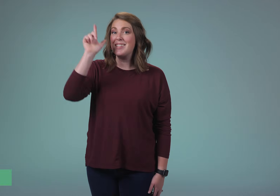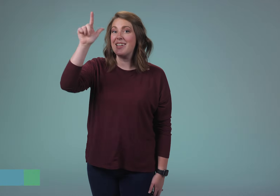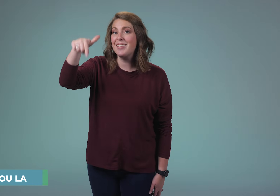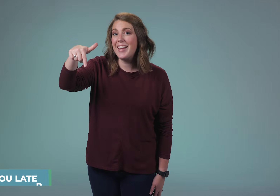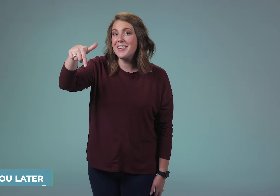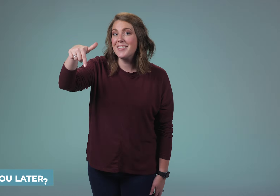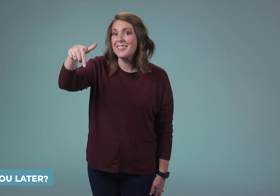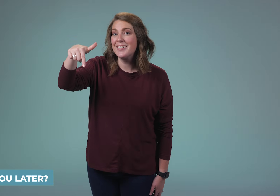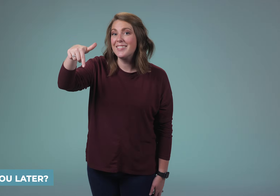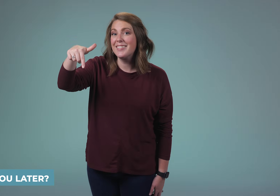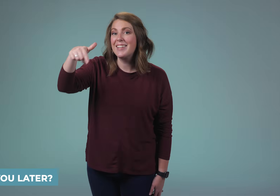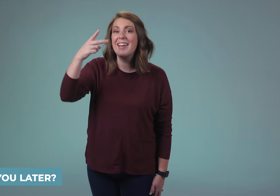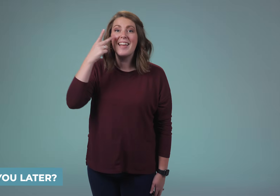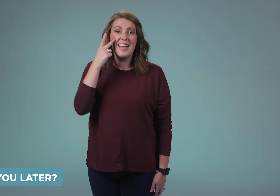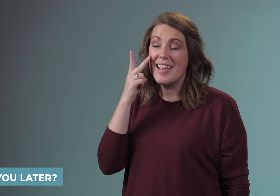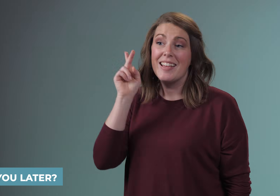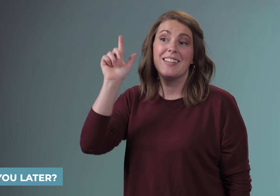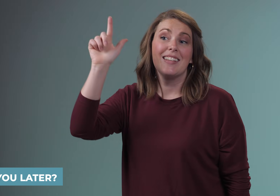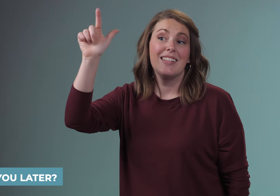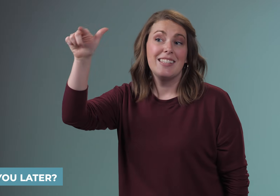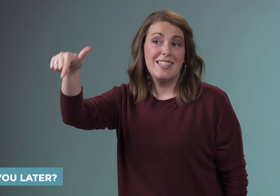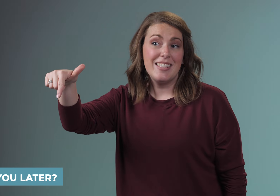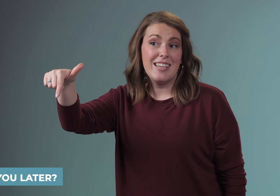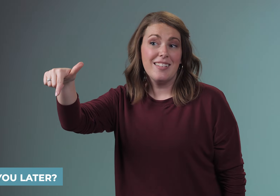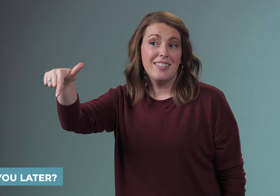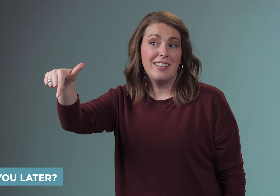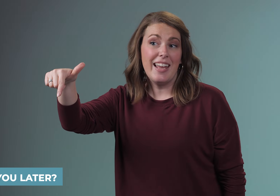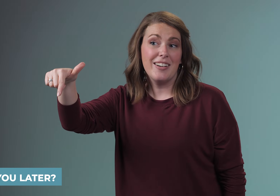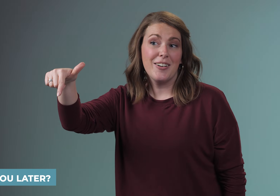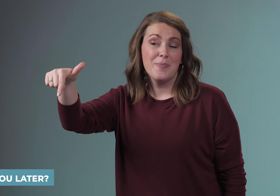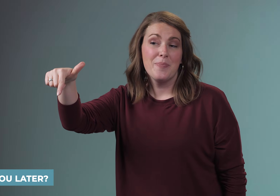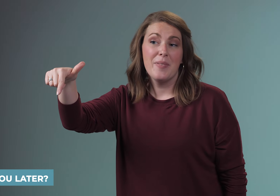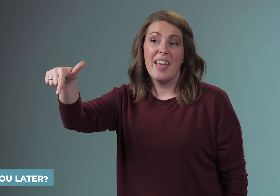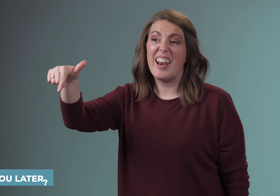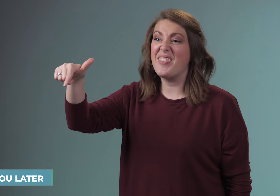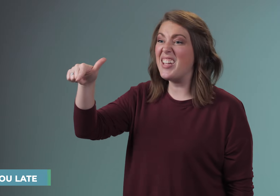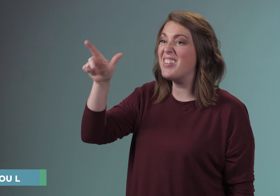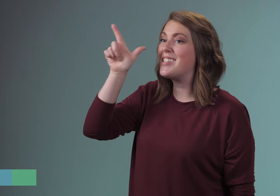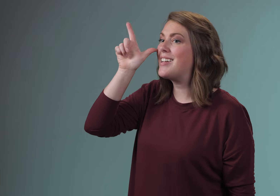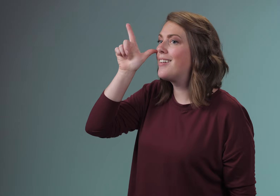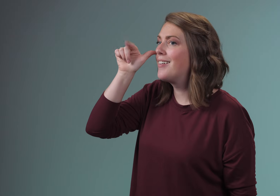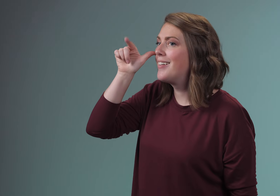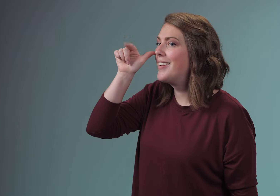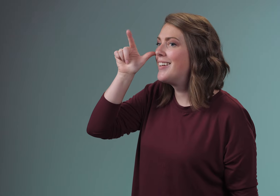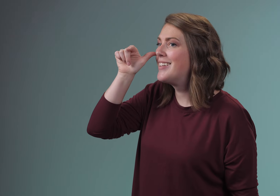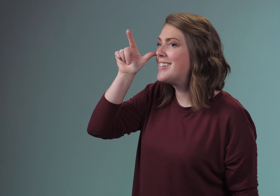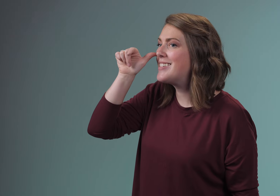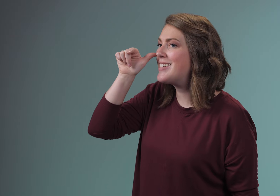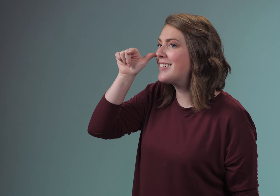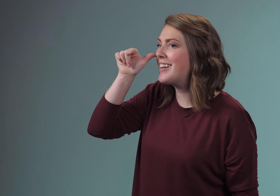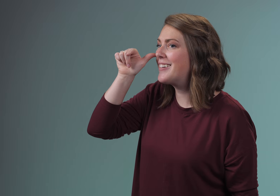SEE YOU LATER SEE LATER and I've even seen SEE YOU LATER